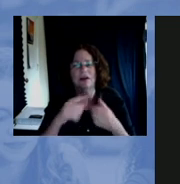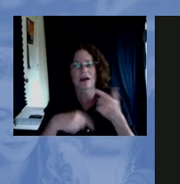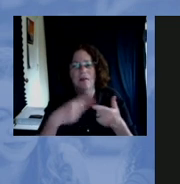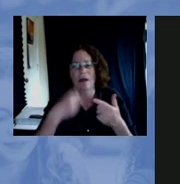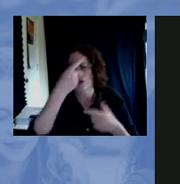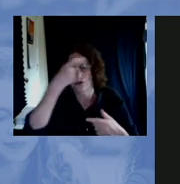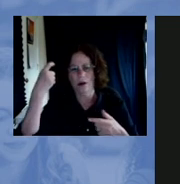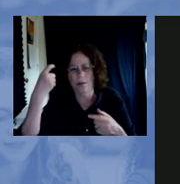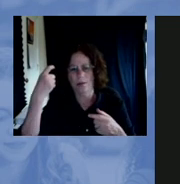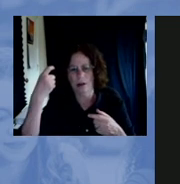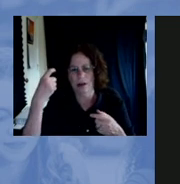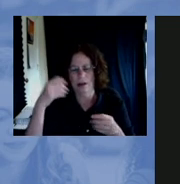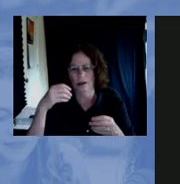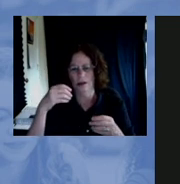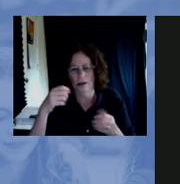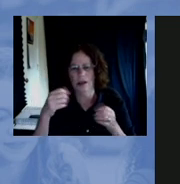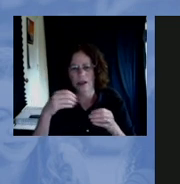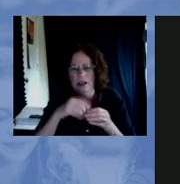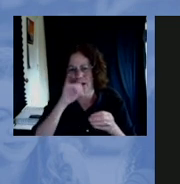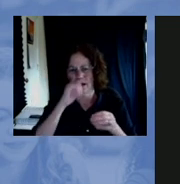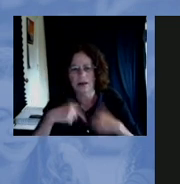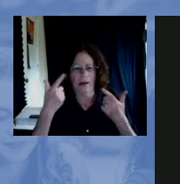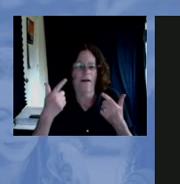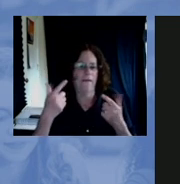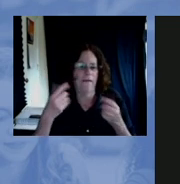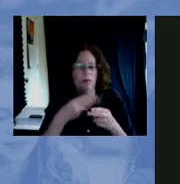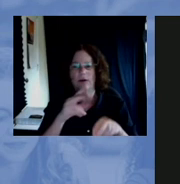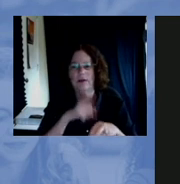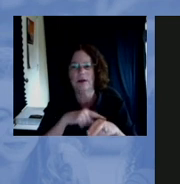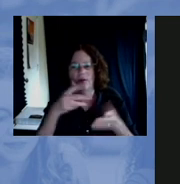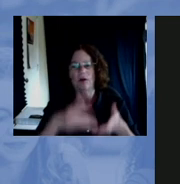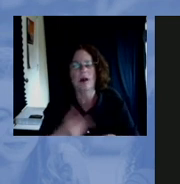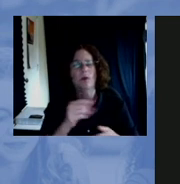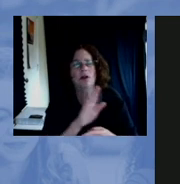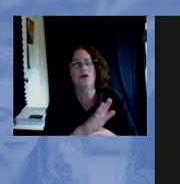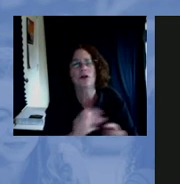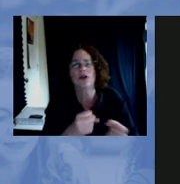JUST BRIEFLY IN THE TIME REMAINING, WHAT'S THE STRATEGY ON ADDRESSING TRAUMA AS KIDS